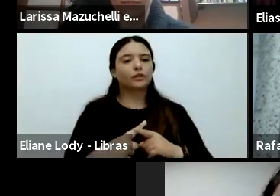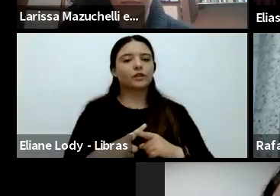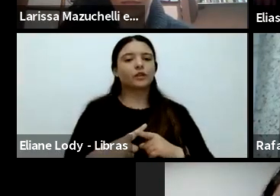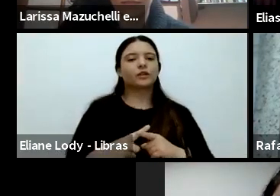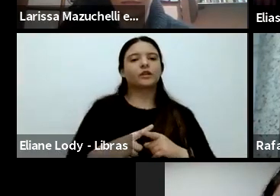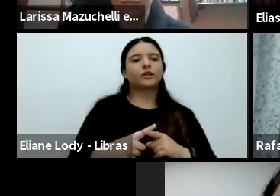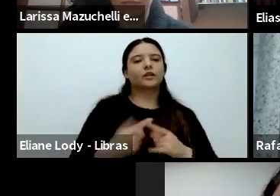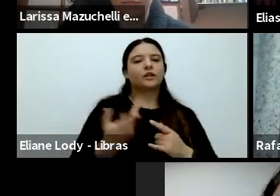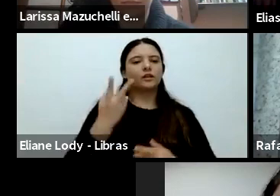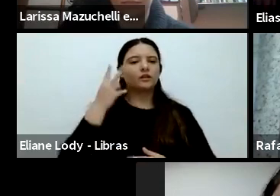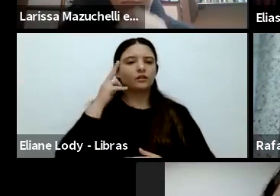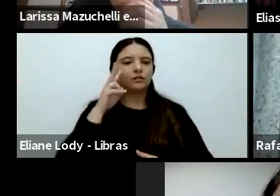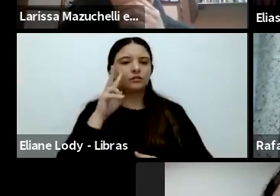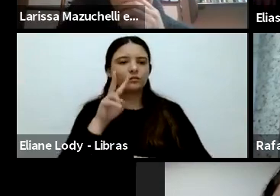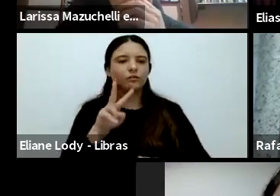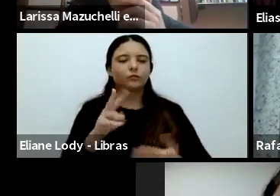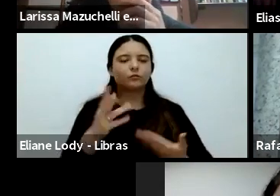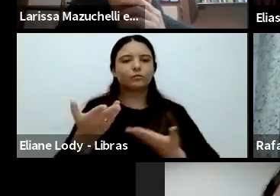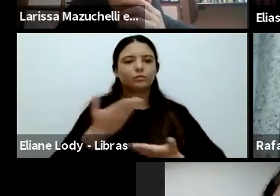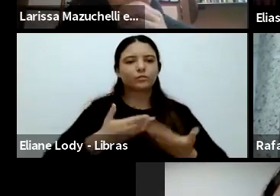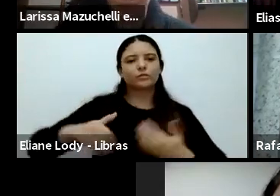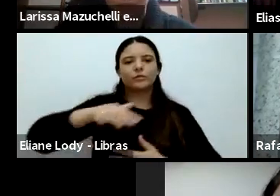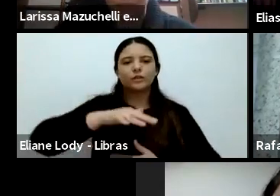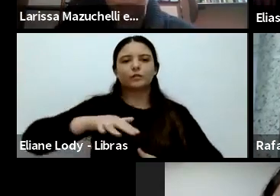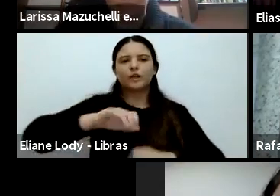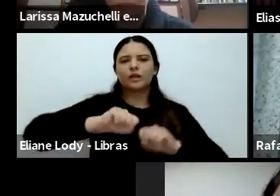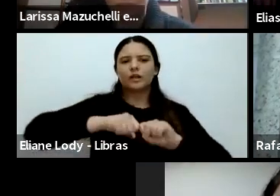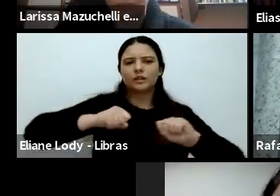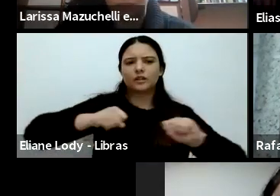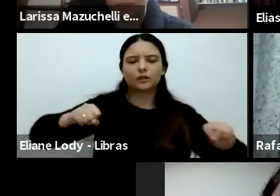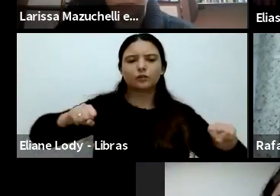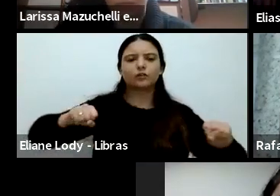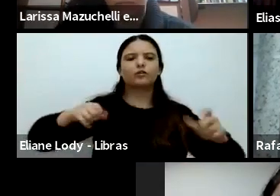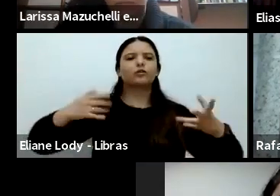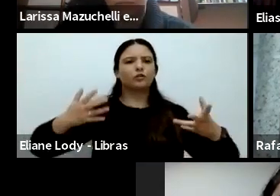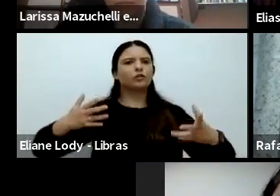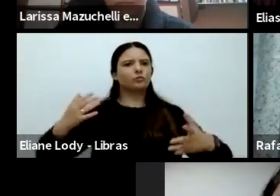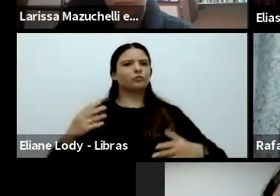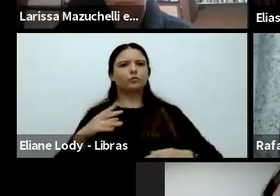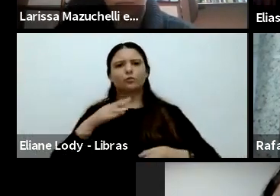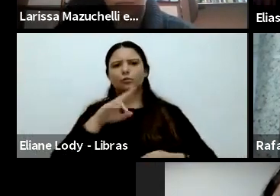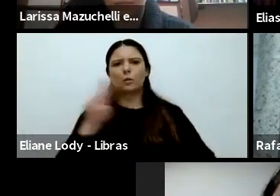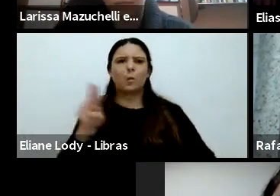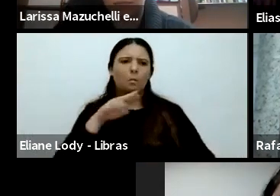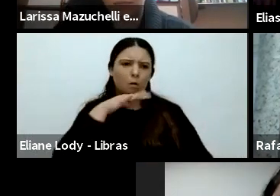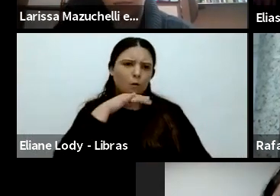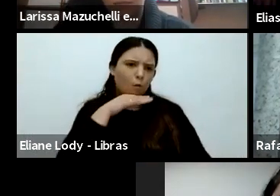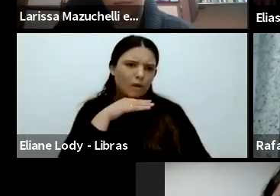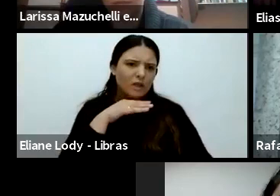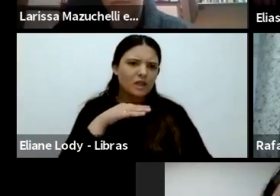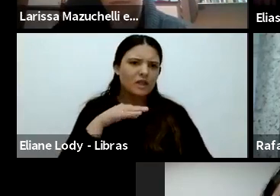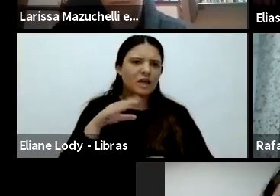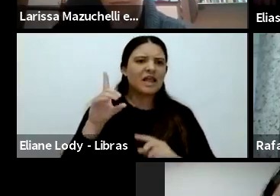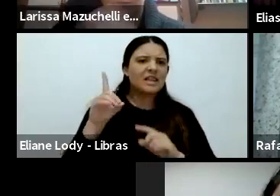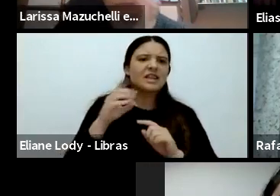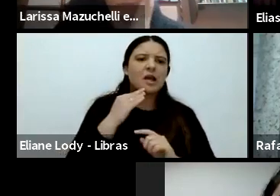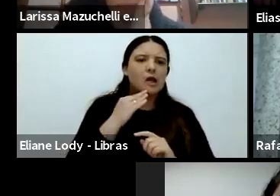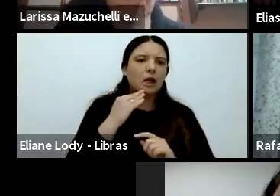but he was involved in a crash. great field with a bad name field with a bad name. The name is Defect The name is Defect technology. s was something they in, in here